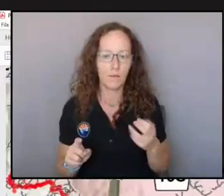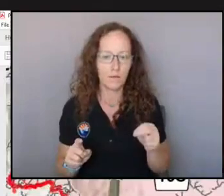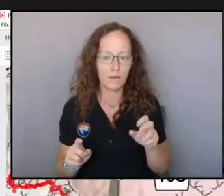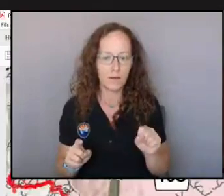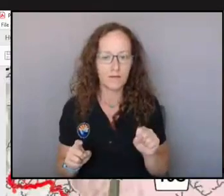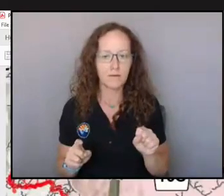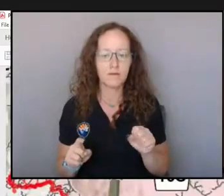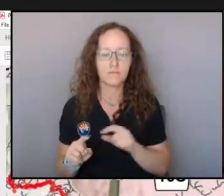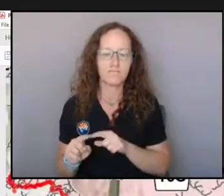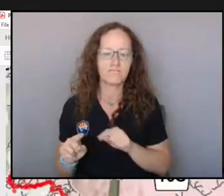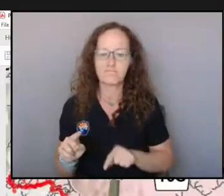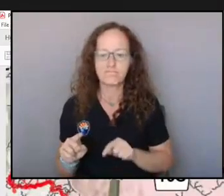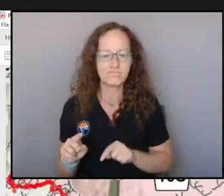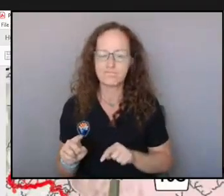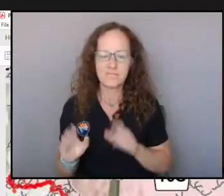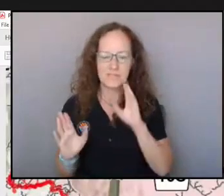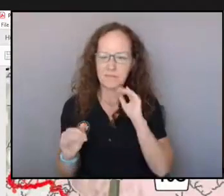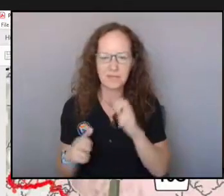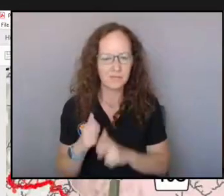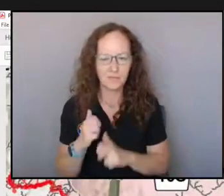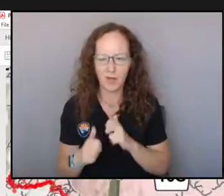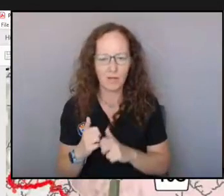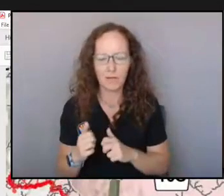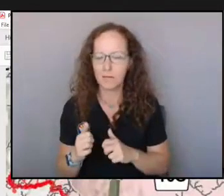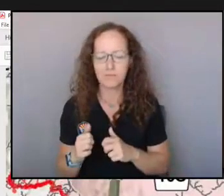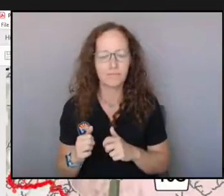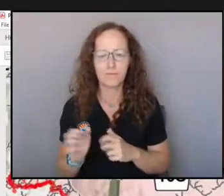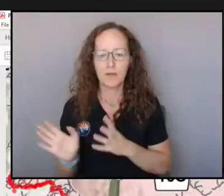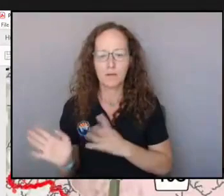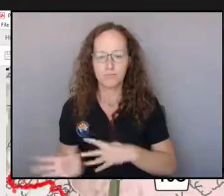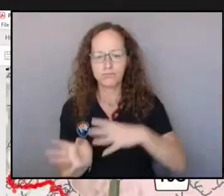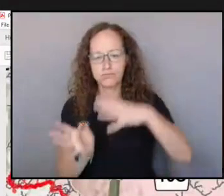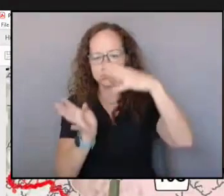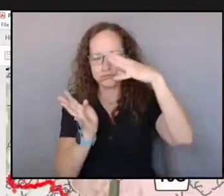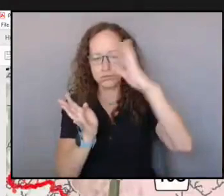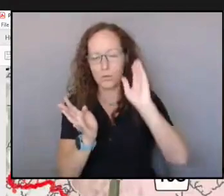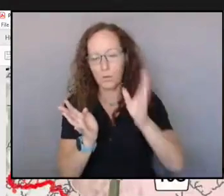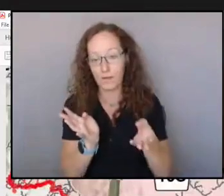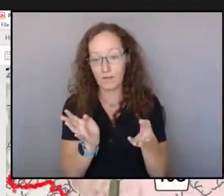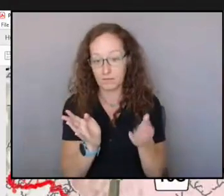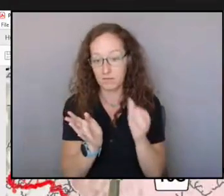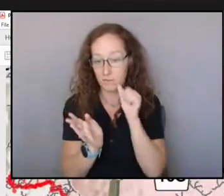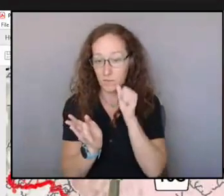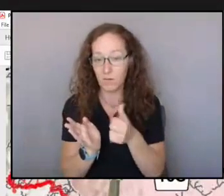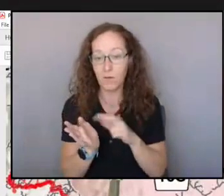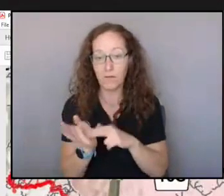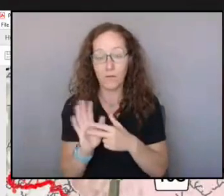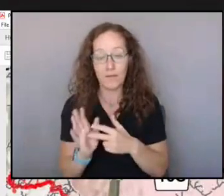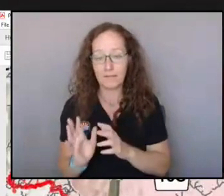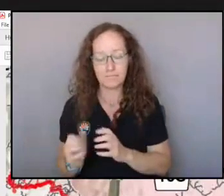AGAIN TOMORROW. SO THAT WILL HELP THOSE FOLKS PUSHING ANYTHING BACK INTO THE BLACK.